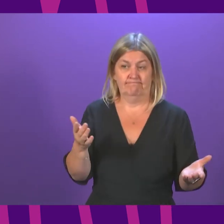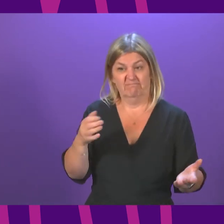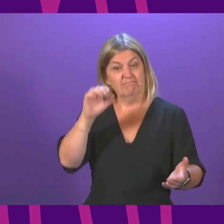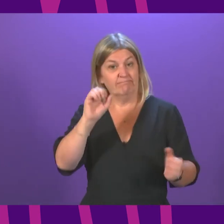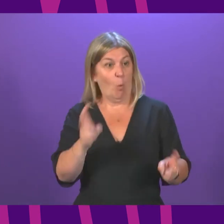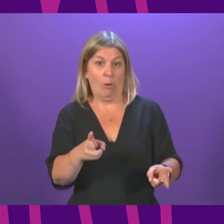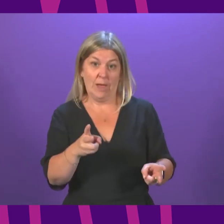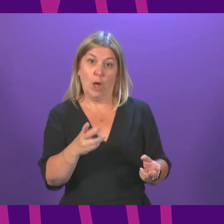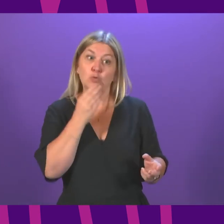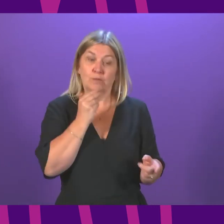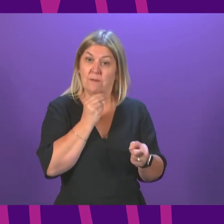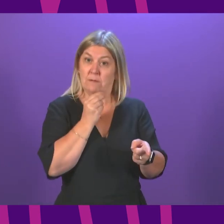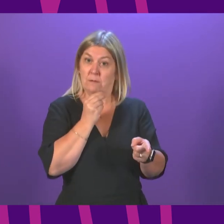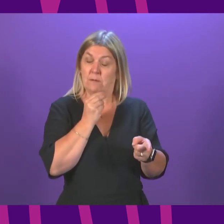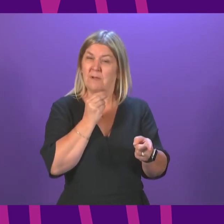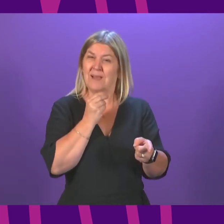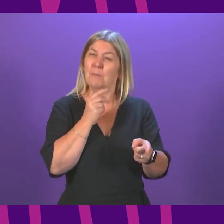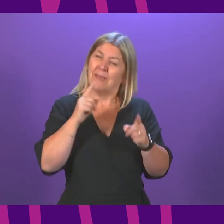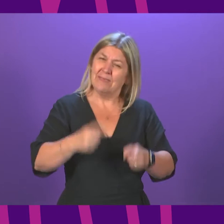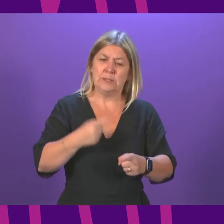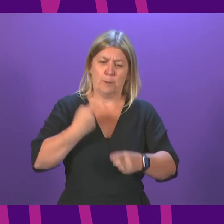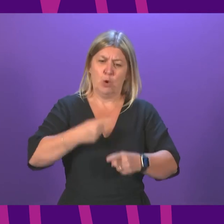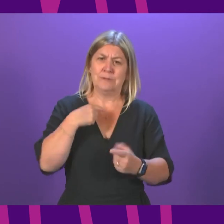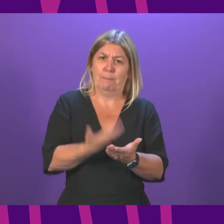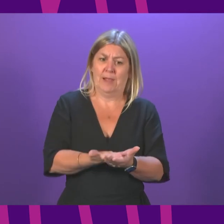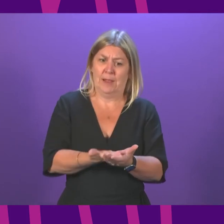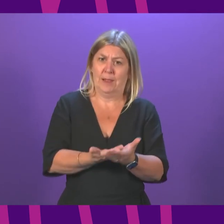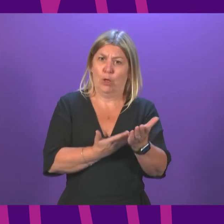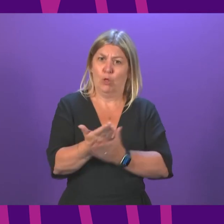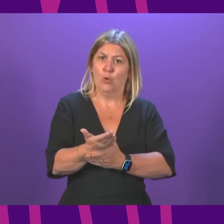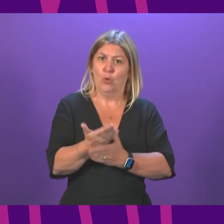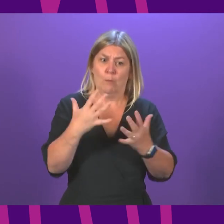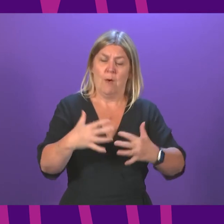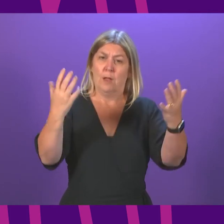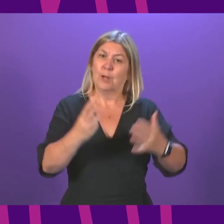An emergency bill that we are rushing through Parliament in three days is not the vehicle